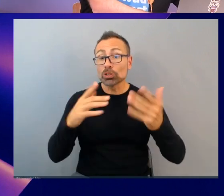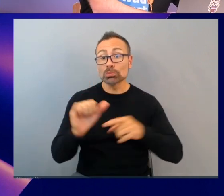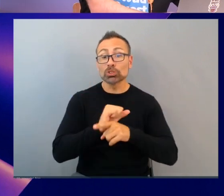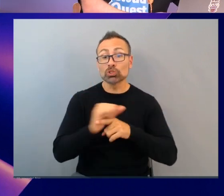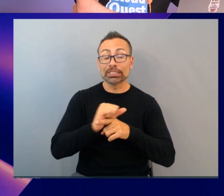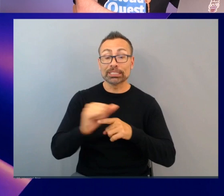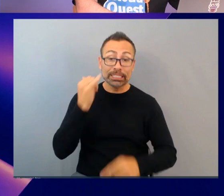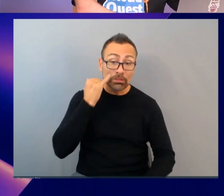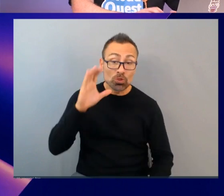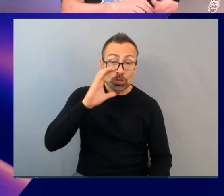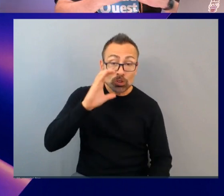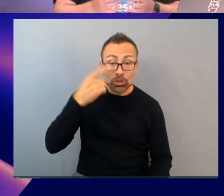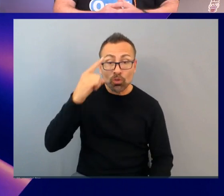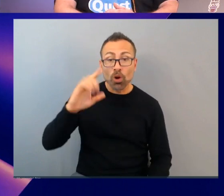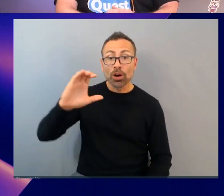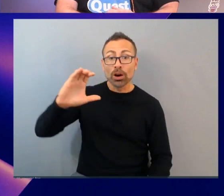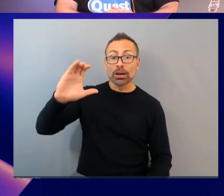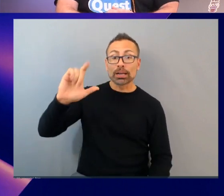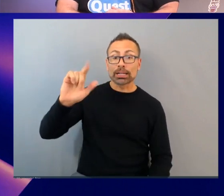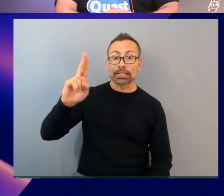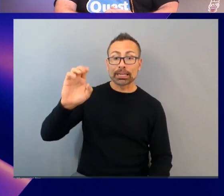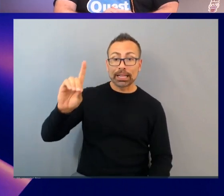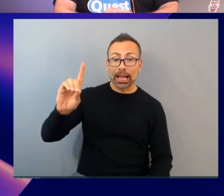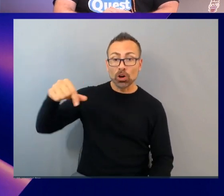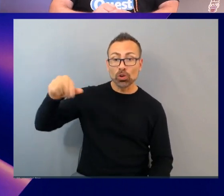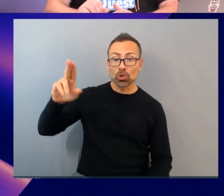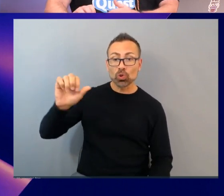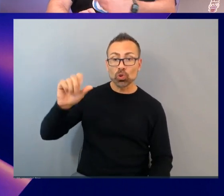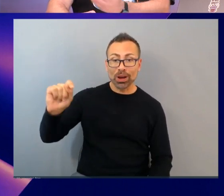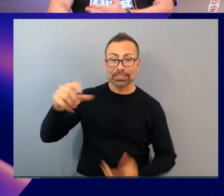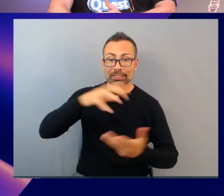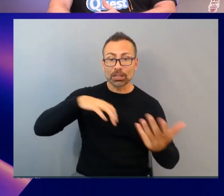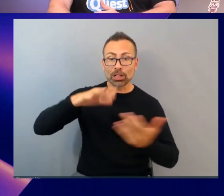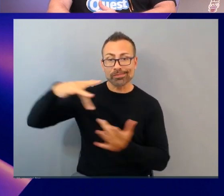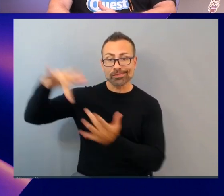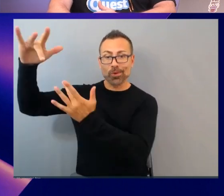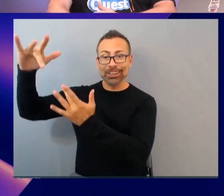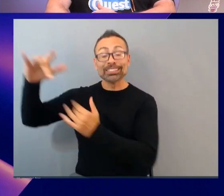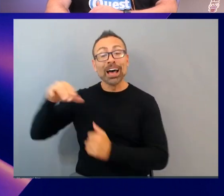So that's how new users get access to the game. [Aaron] Awesome. I already have a running account.